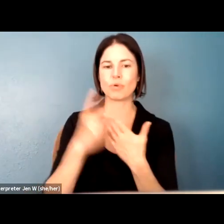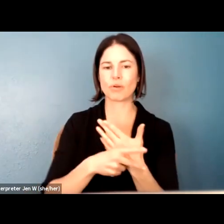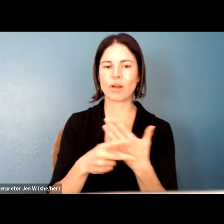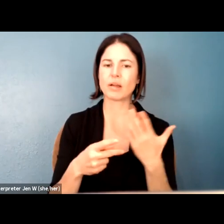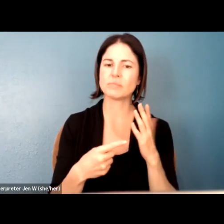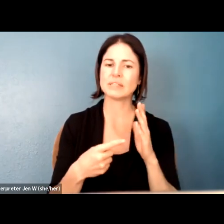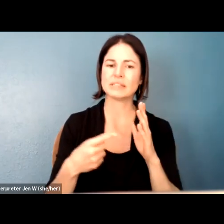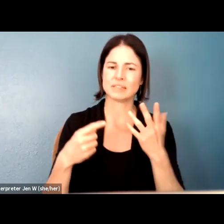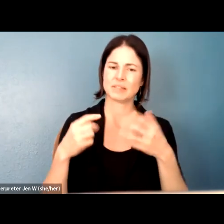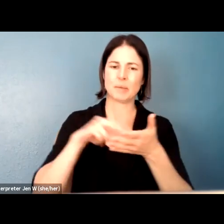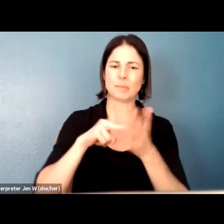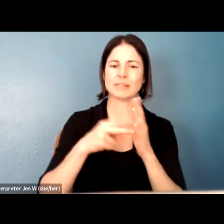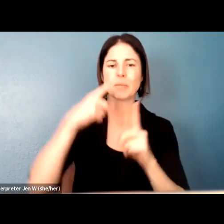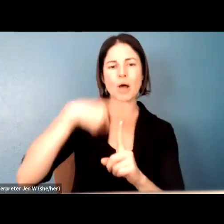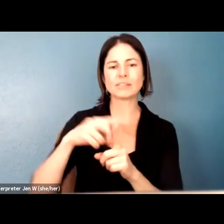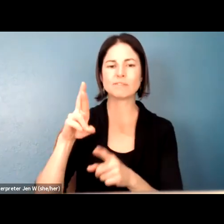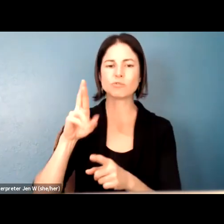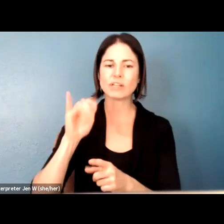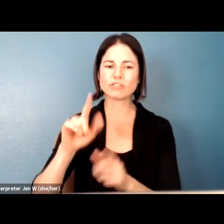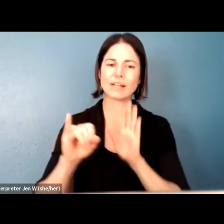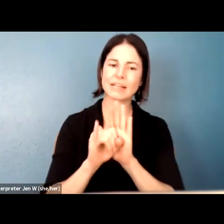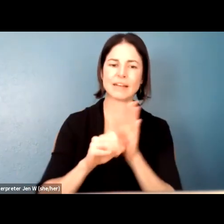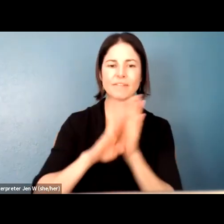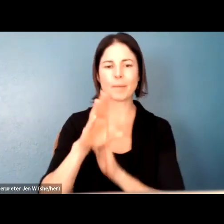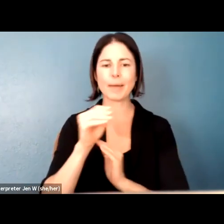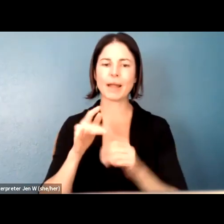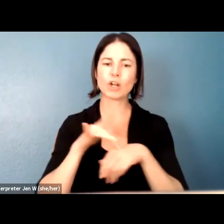early education, which focuses on helping young black children